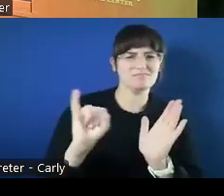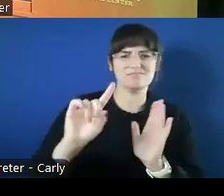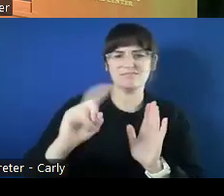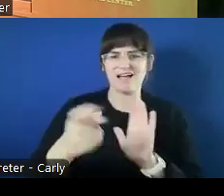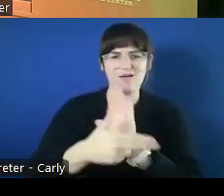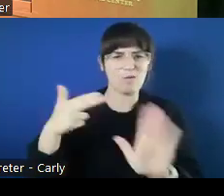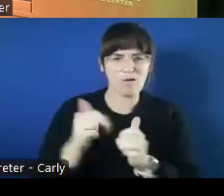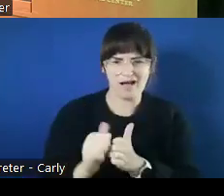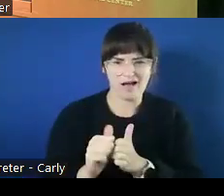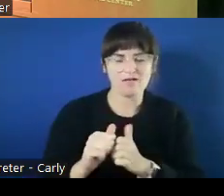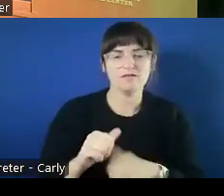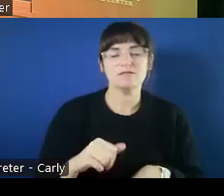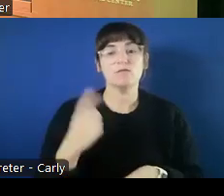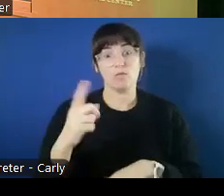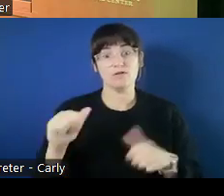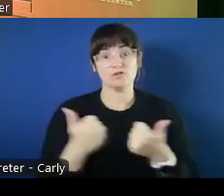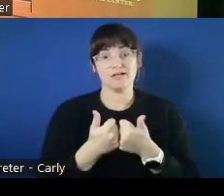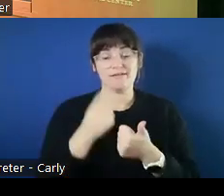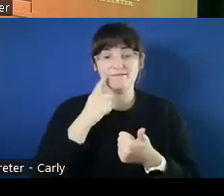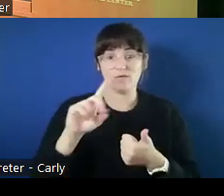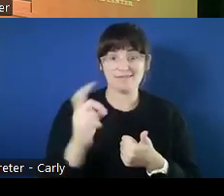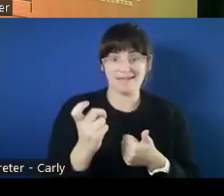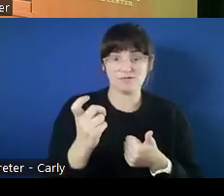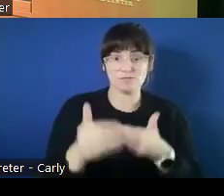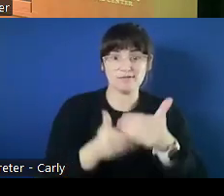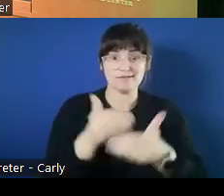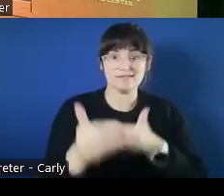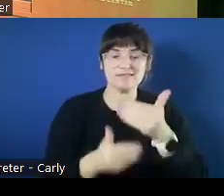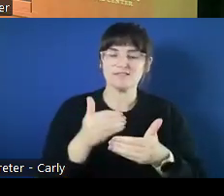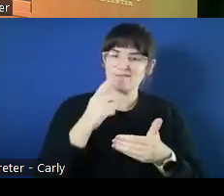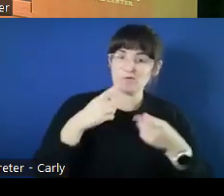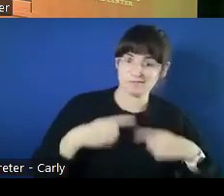of the biggest challenges with making a diagnosis in the setting of depression and anxiety and heart